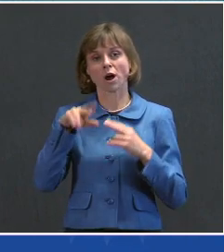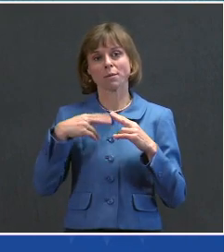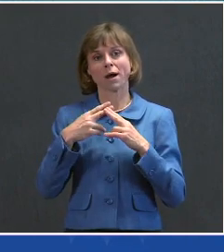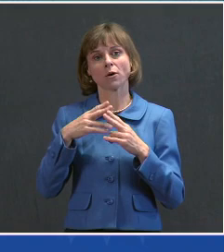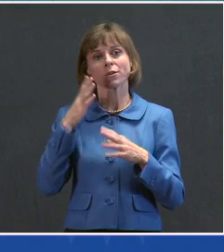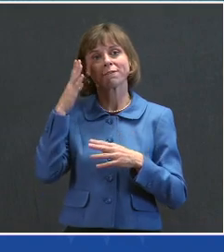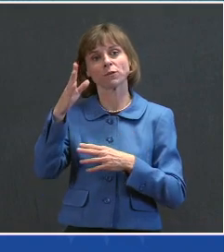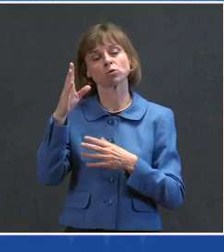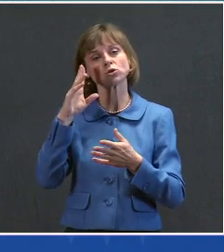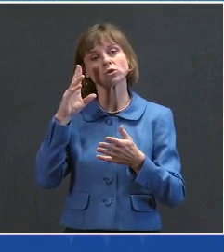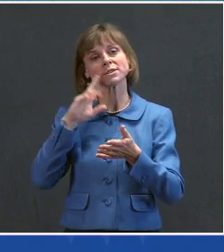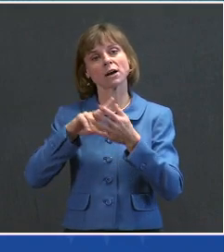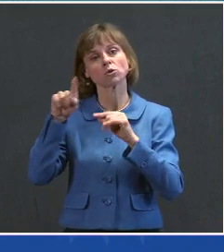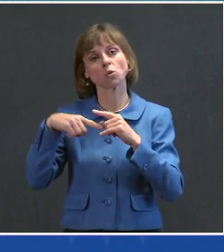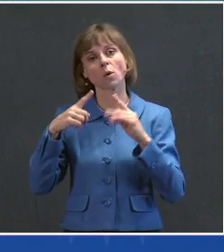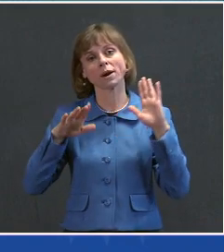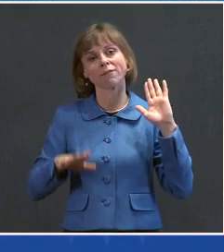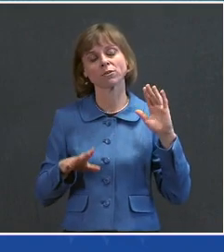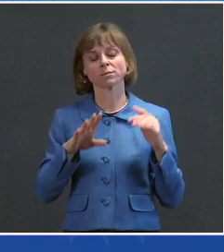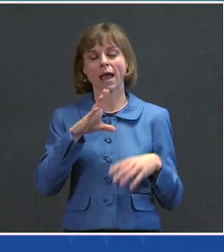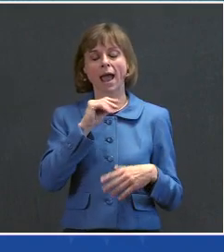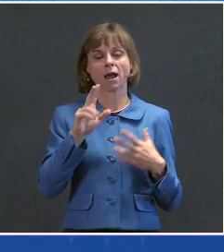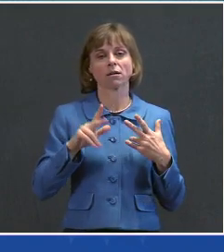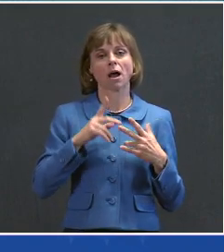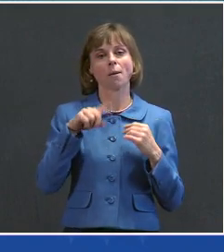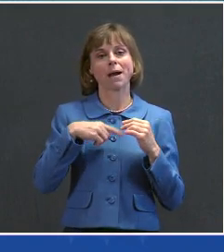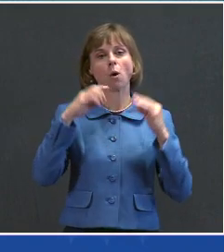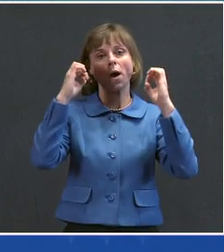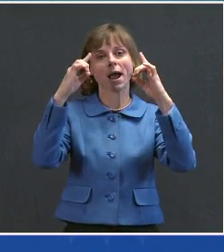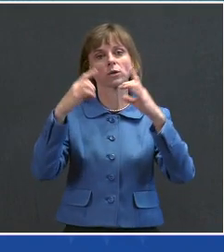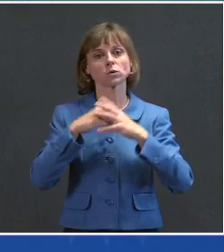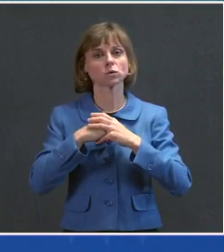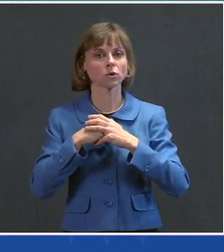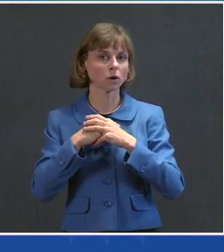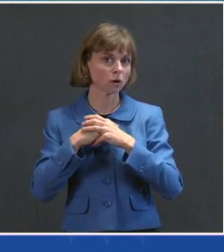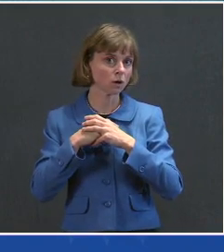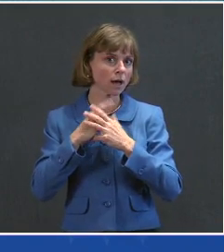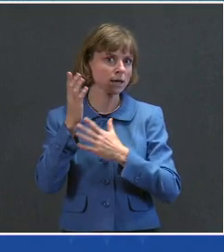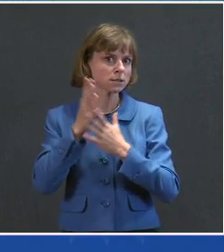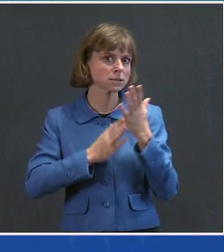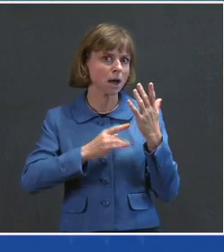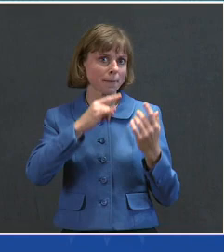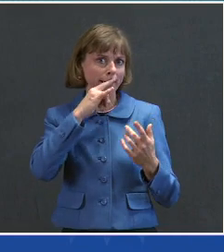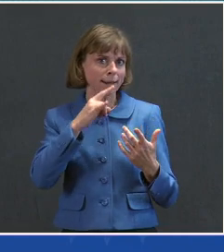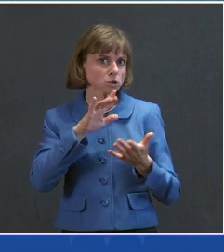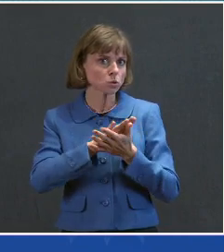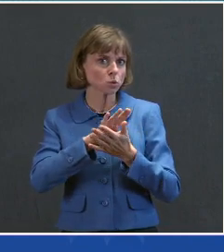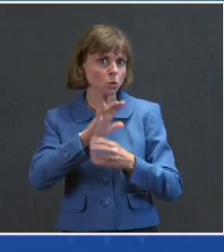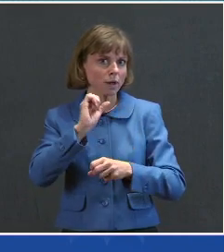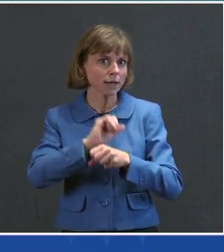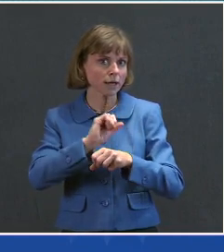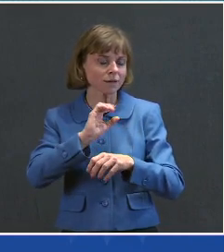on another subject, on education: Every day that goes by -- some kids are in school year round; have been, for example, in Nebraska.